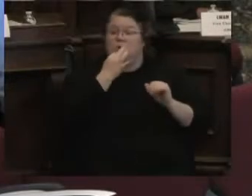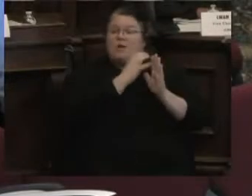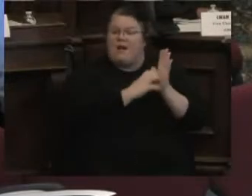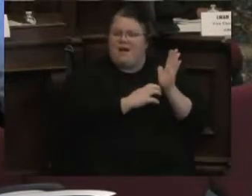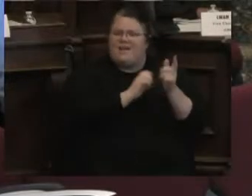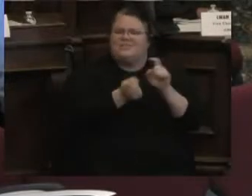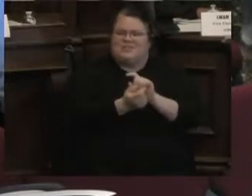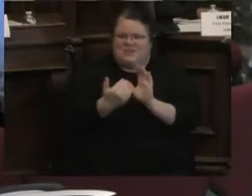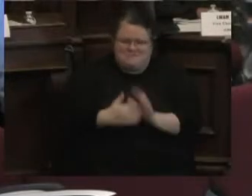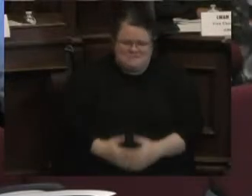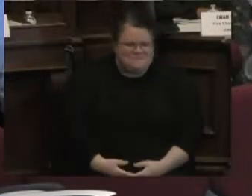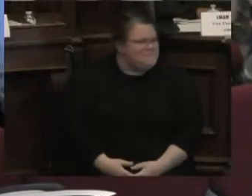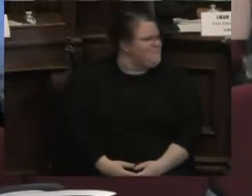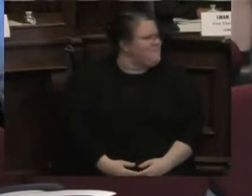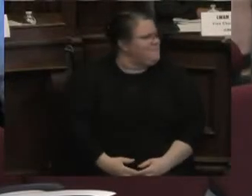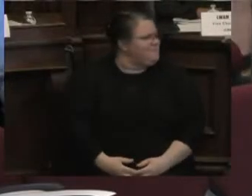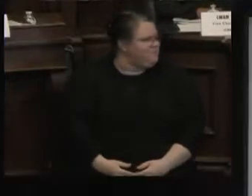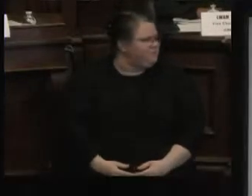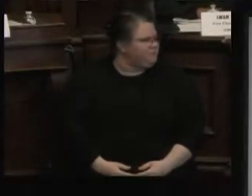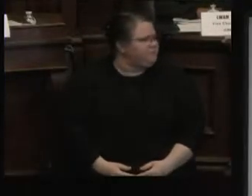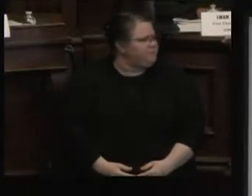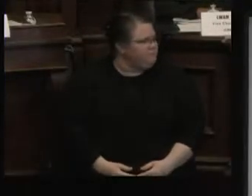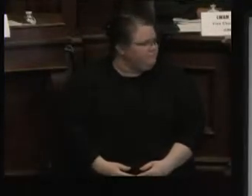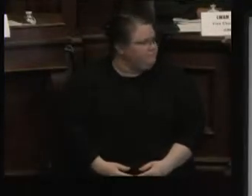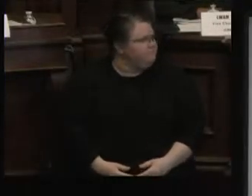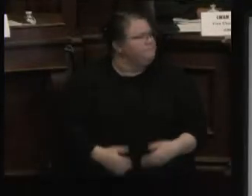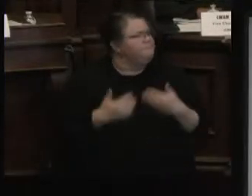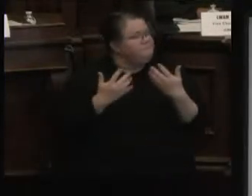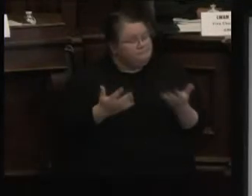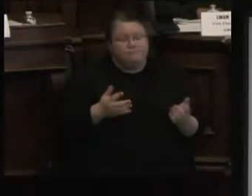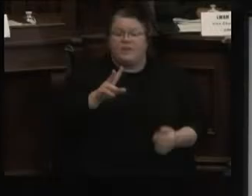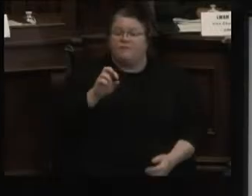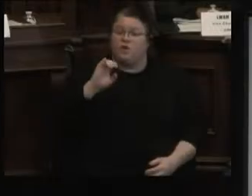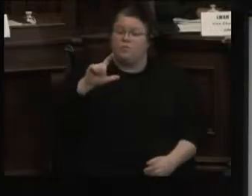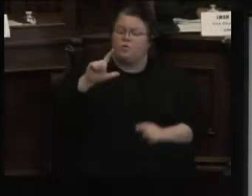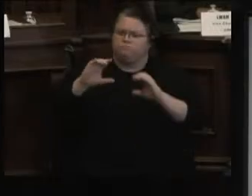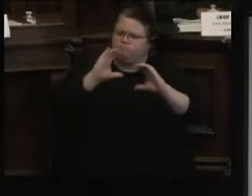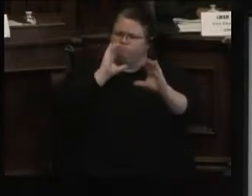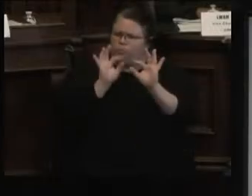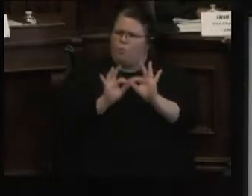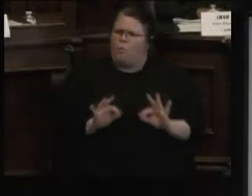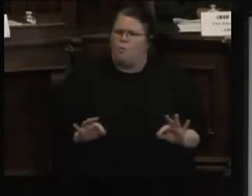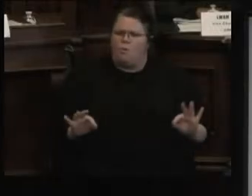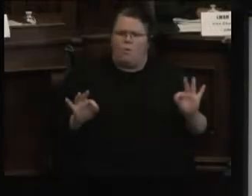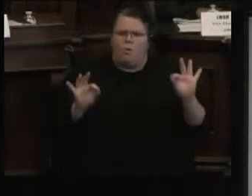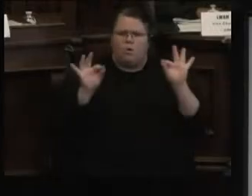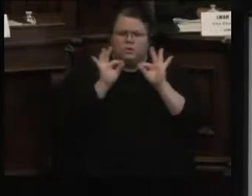going to happen. So this